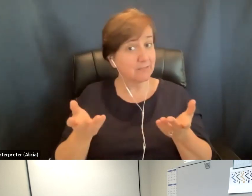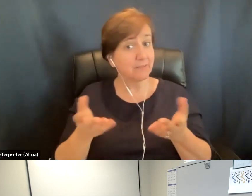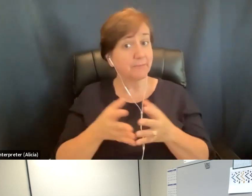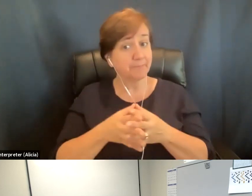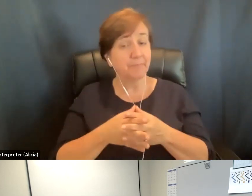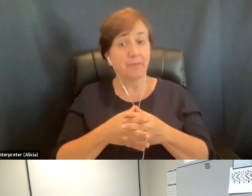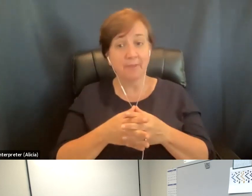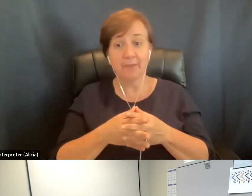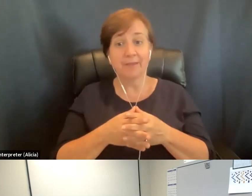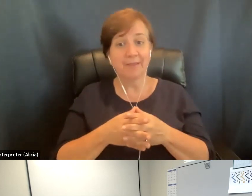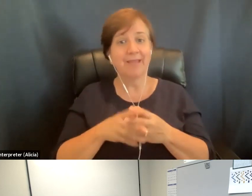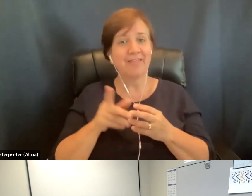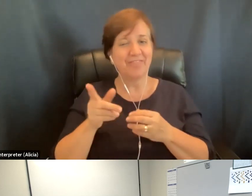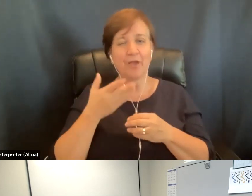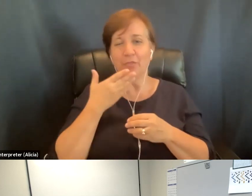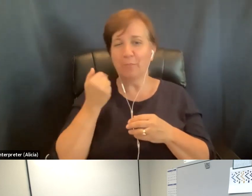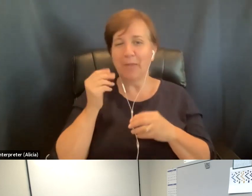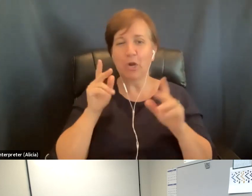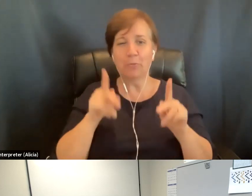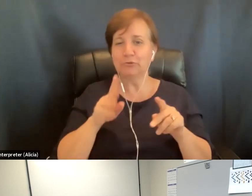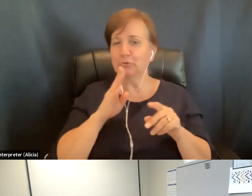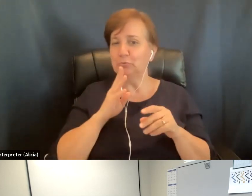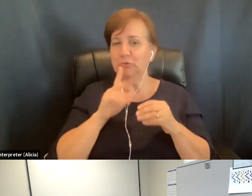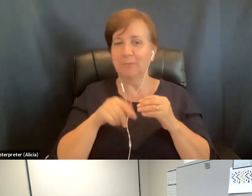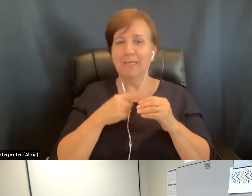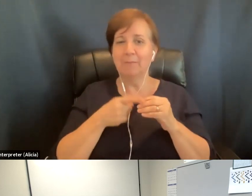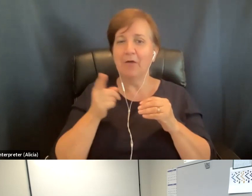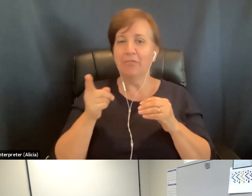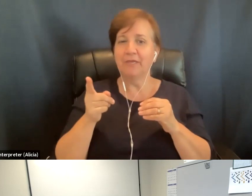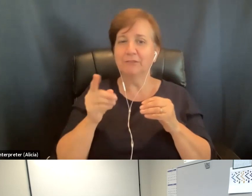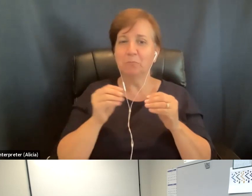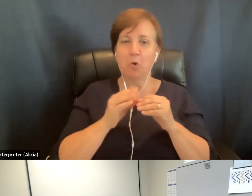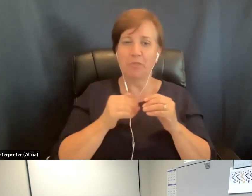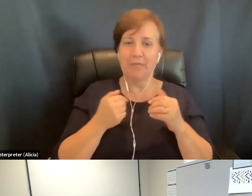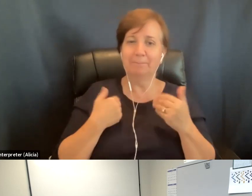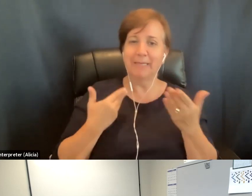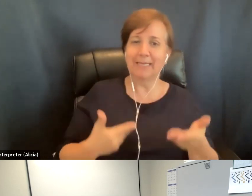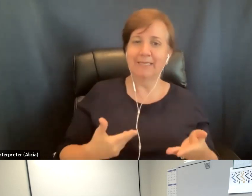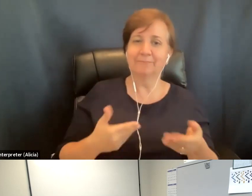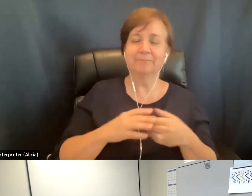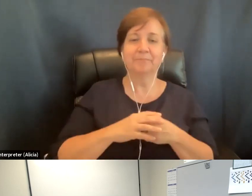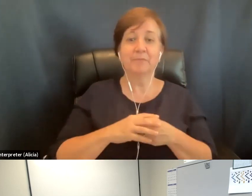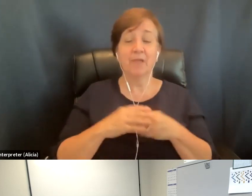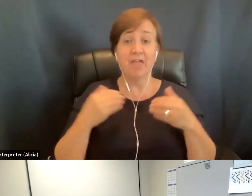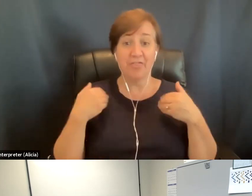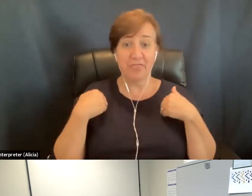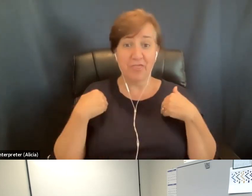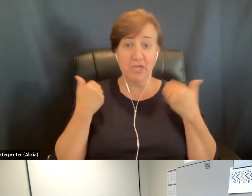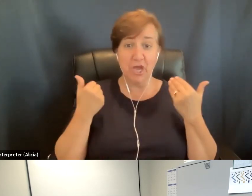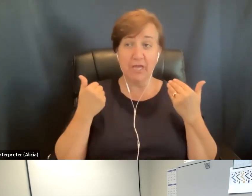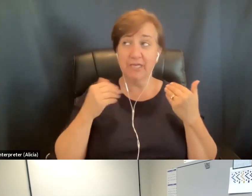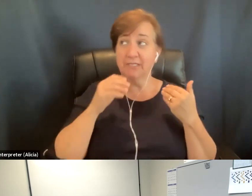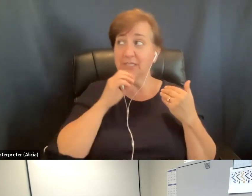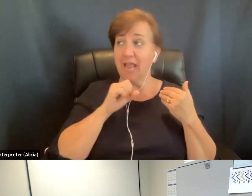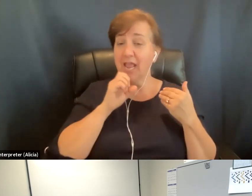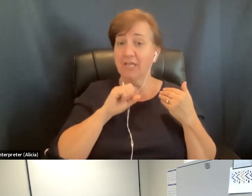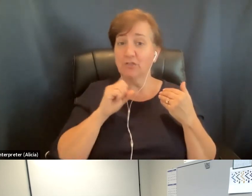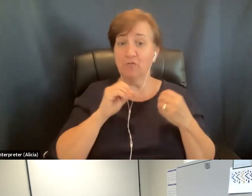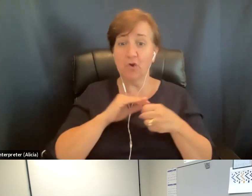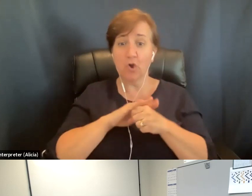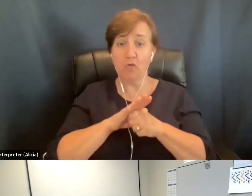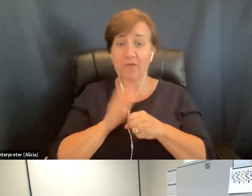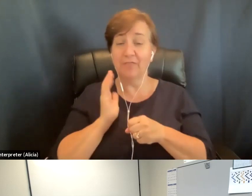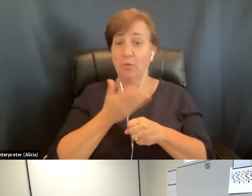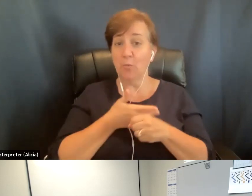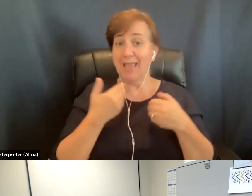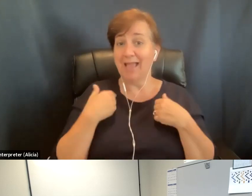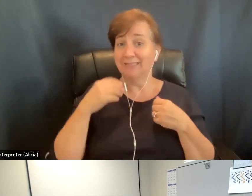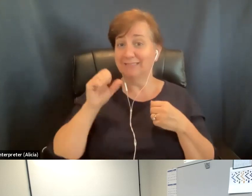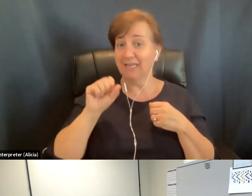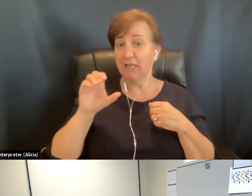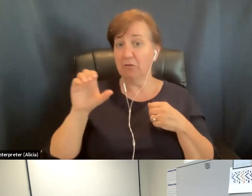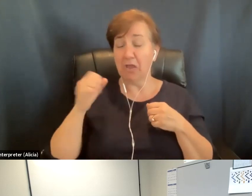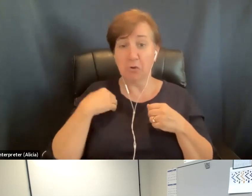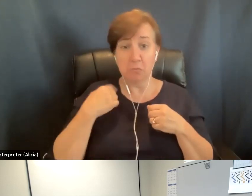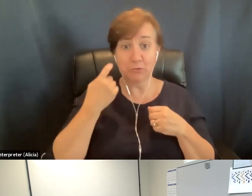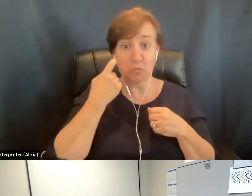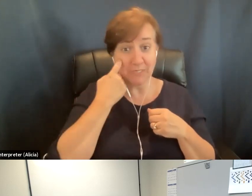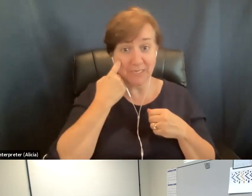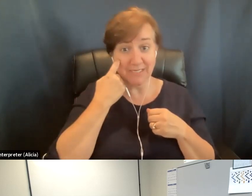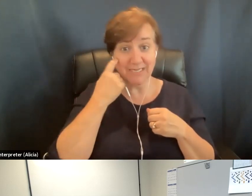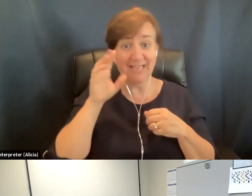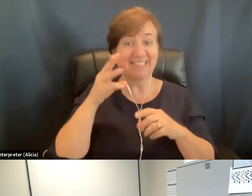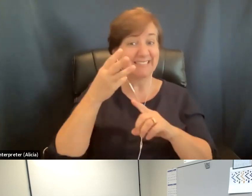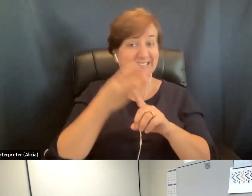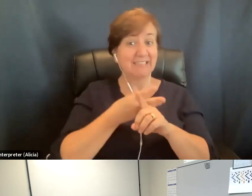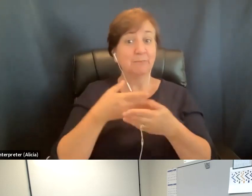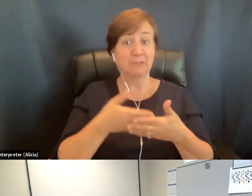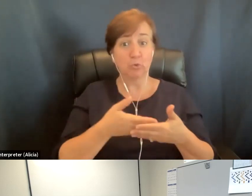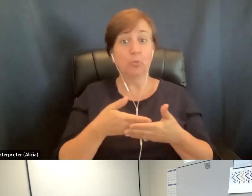Dr. Elsa Villarino: would be better to speak about this than myself there's been the youngest age of a case that we had in Santa Clara county have been not so long ago, six months old and.